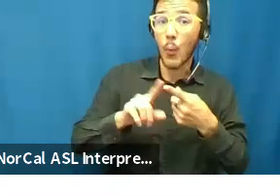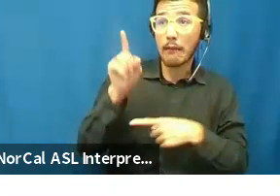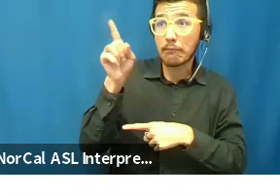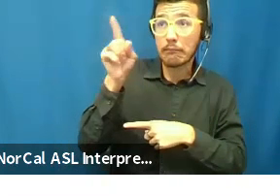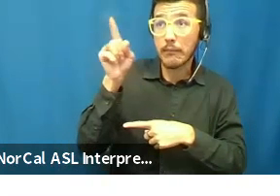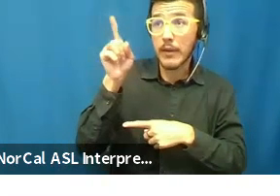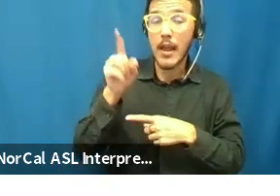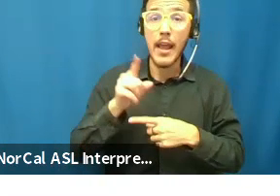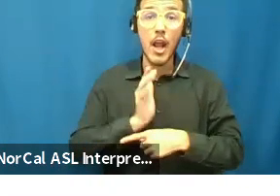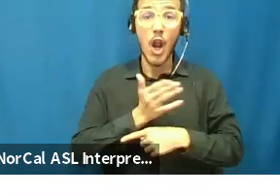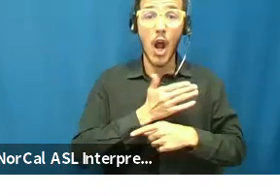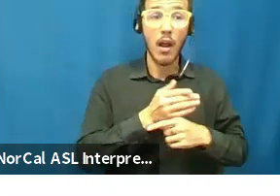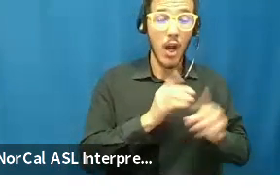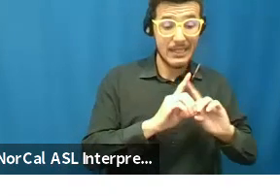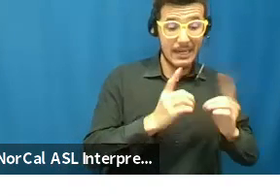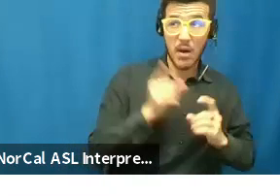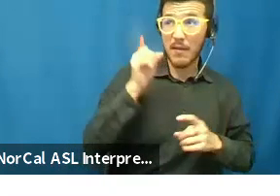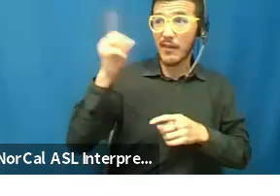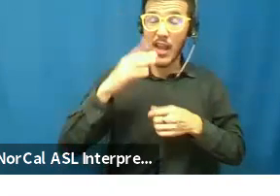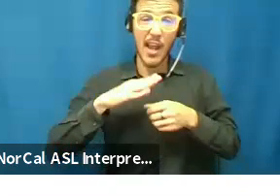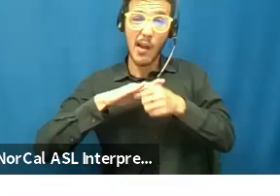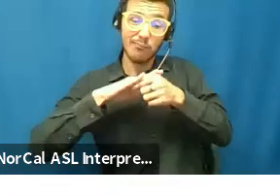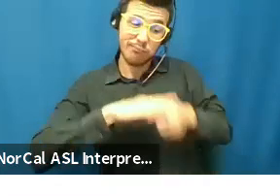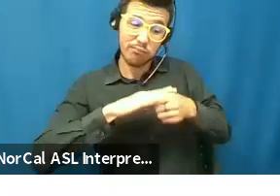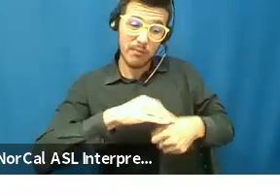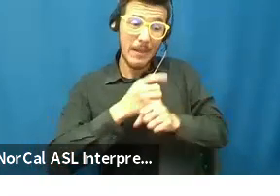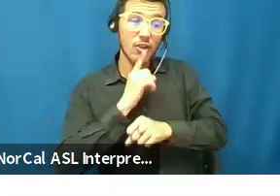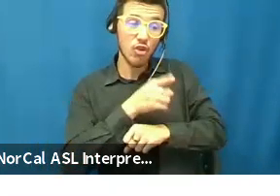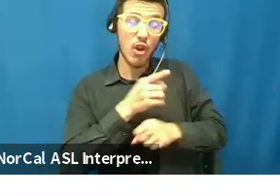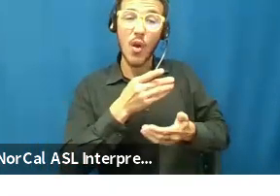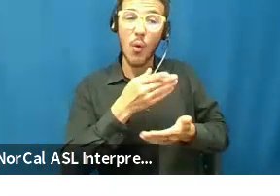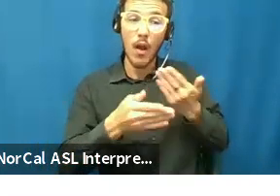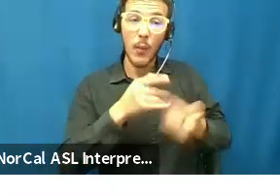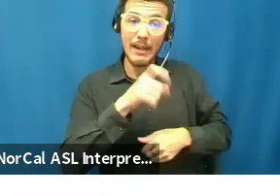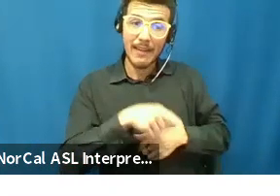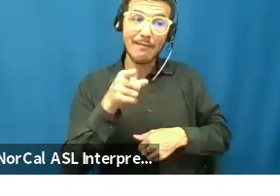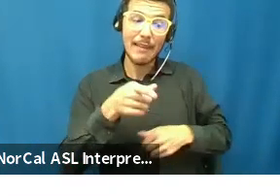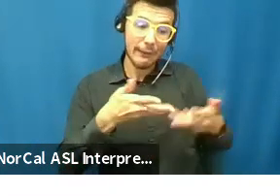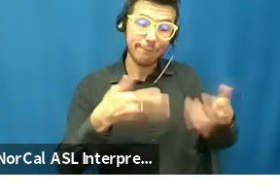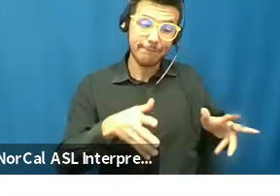request related to the disability initiatives. As one participant said, all of our outpatient